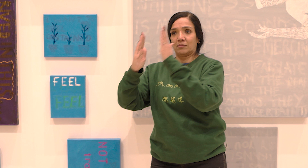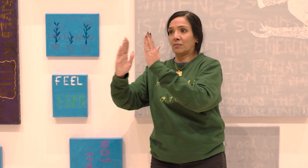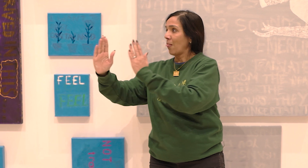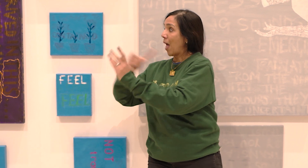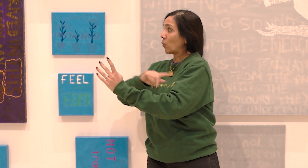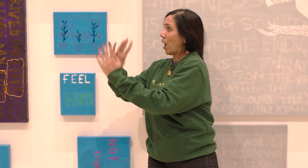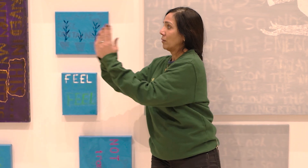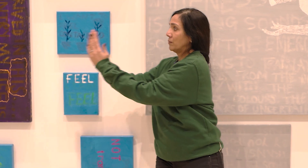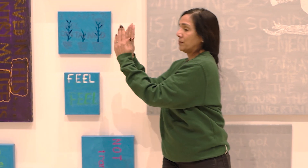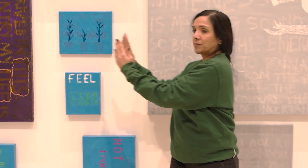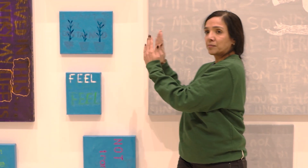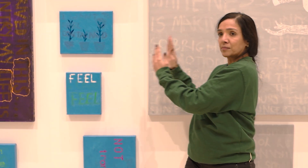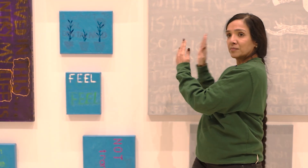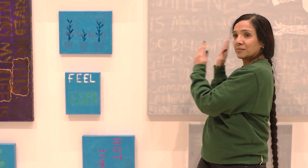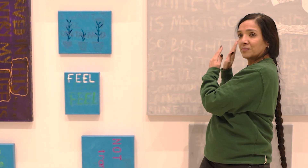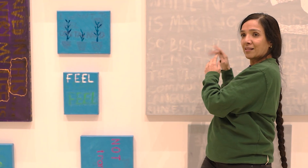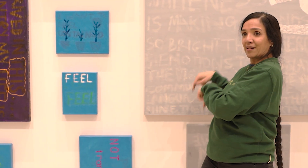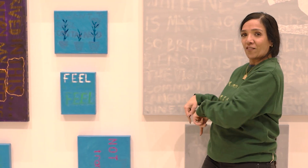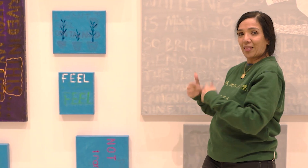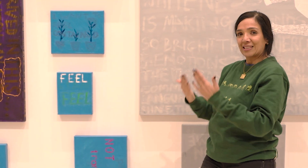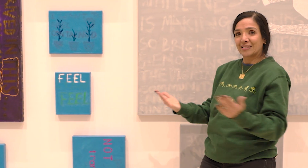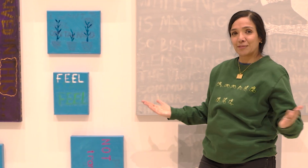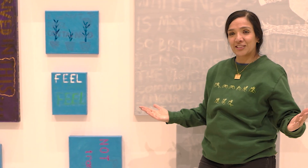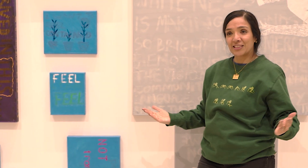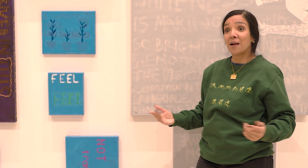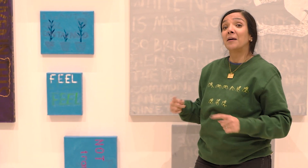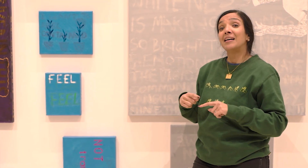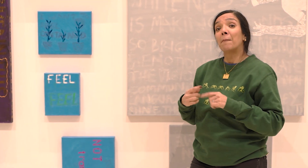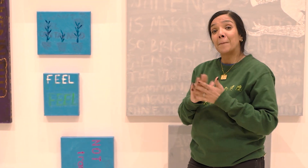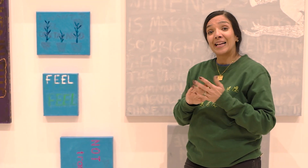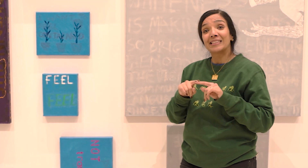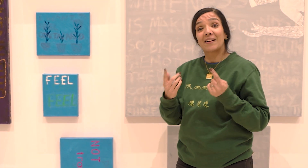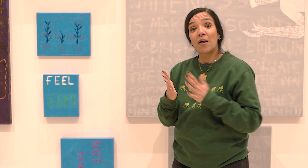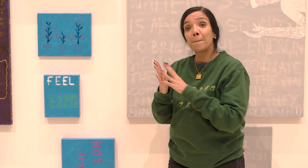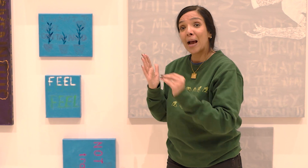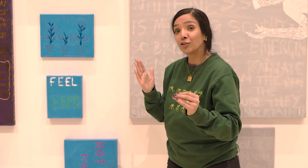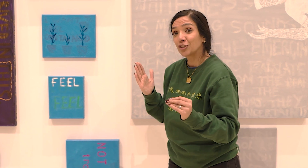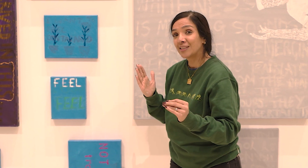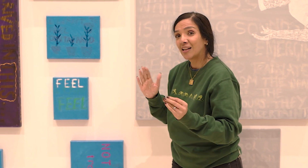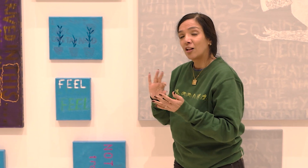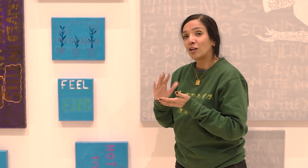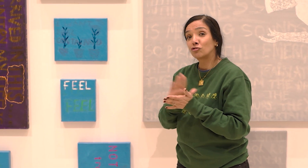neurodiverse, they've decided to group them in colors, so, they've curated this part